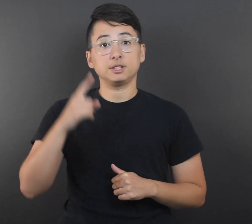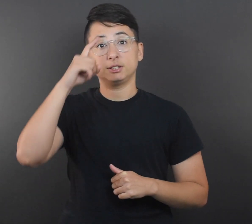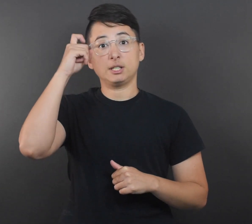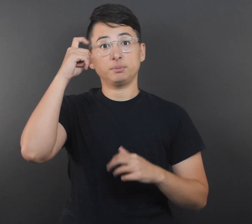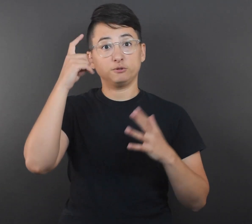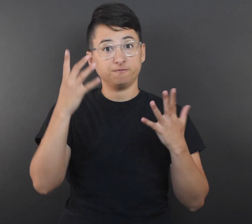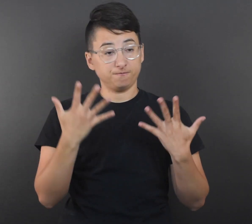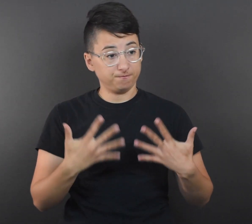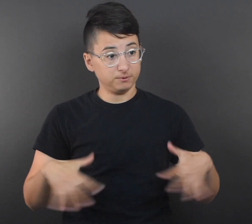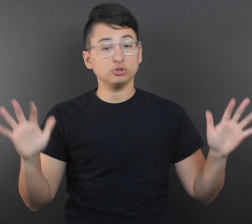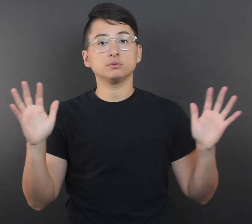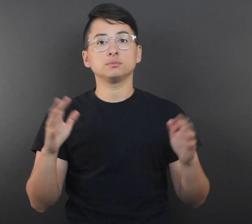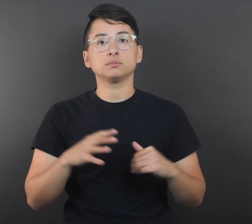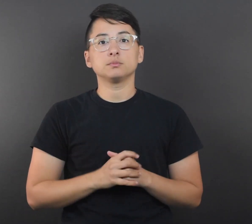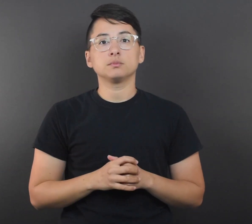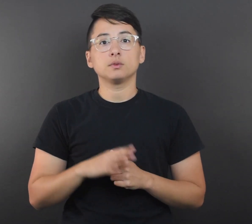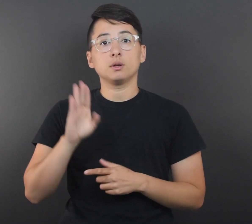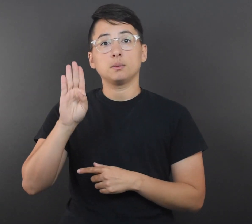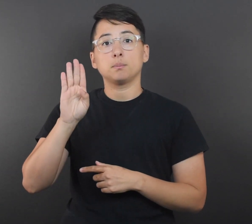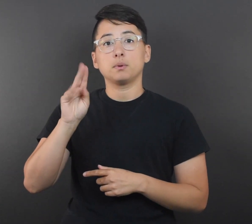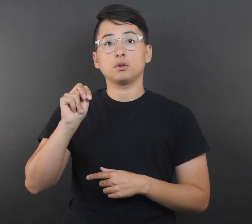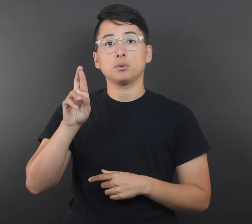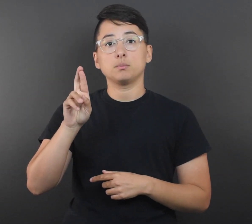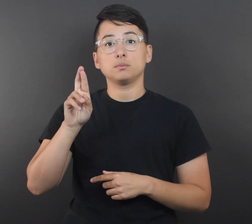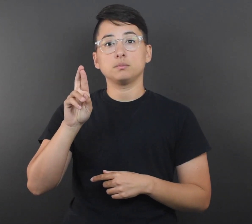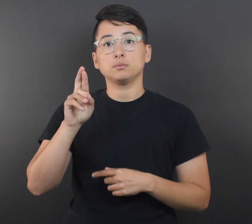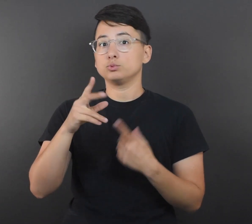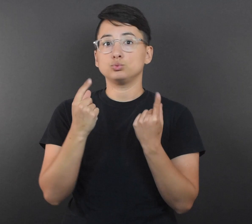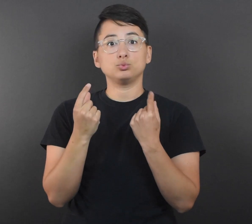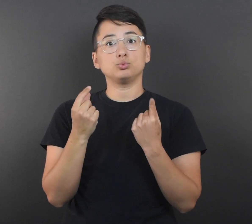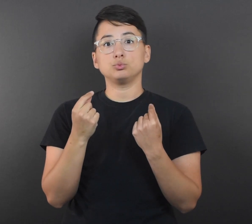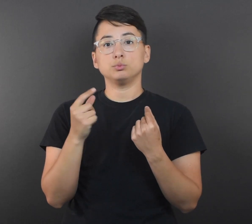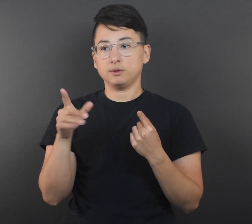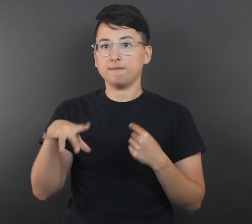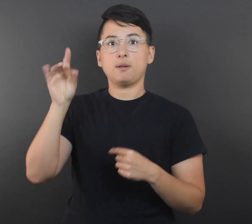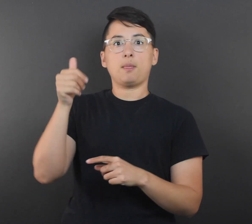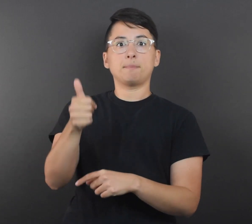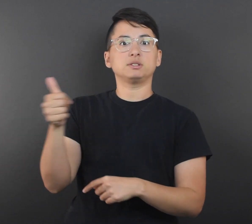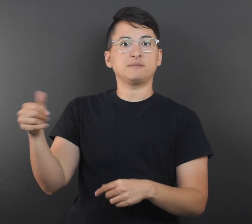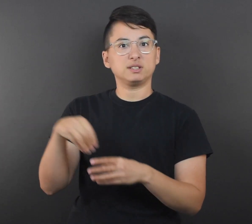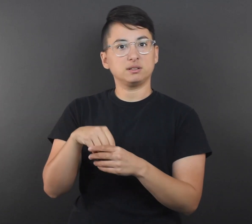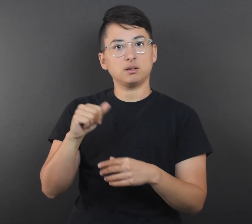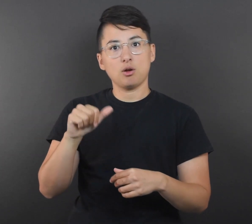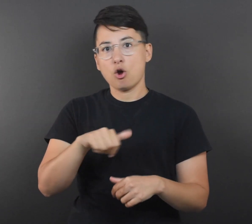And as summer came to an end, Black Nurses Rock saw themselves at the center of another